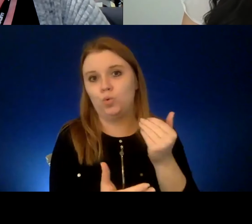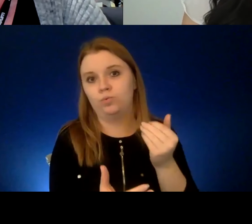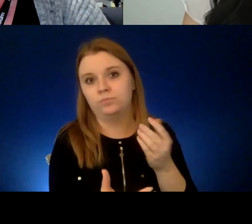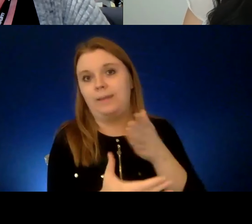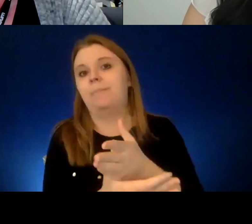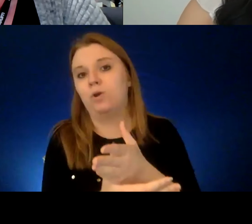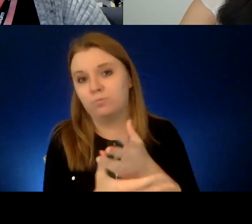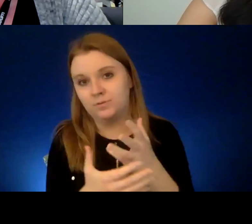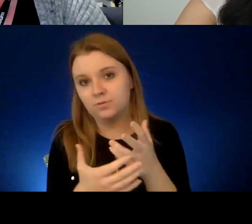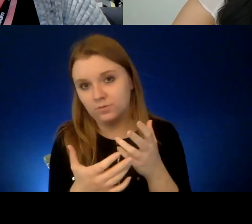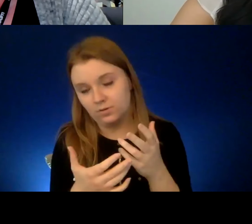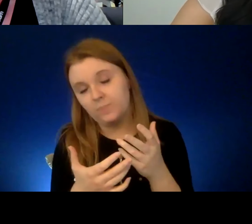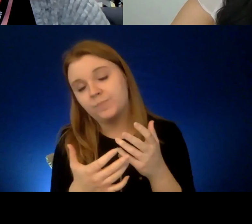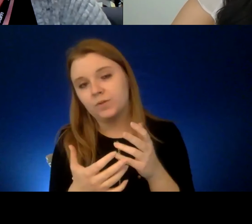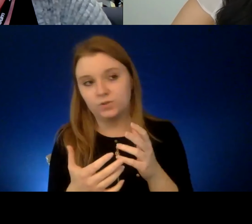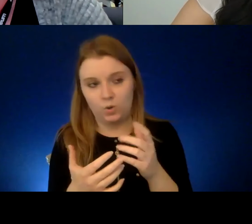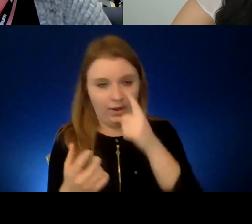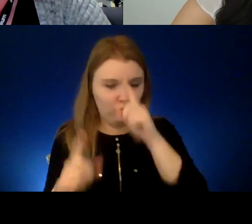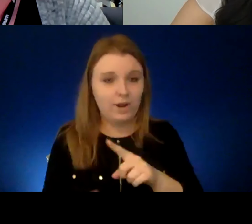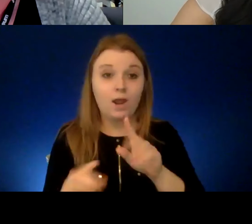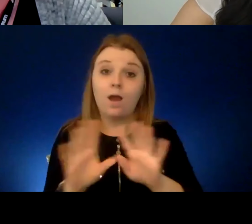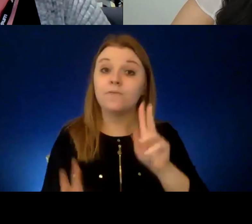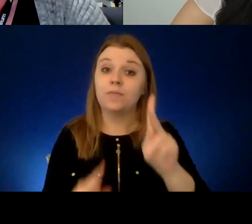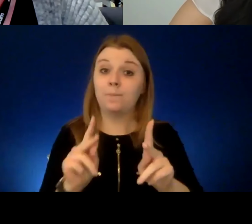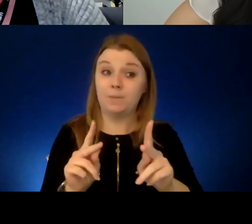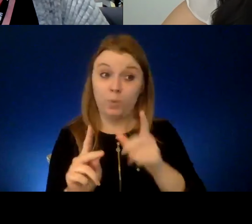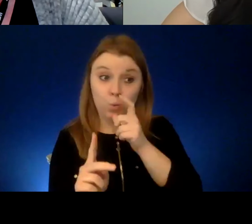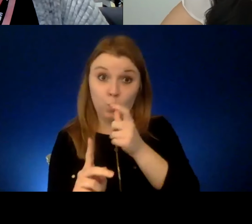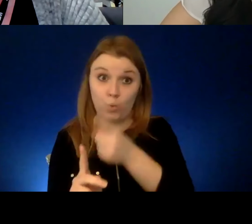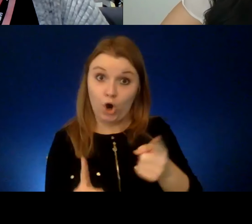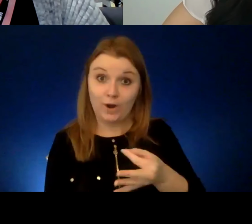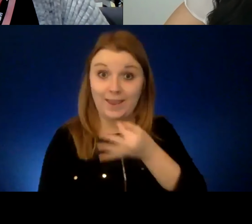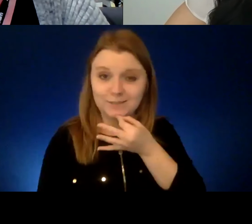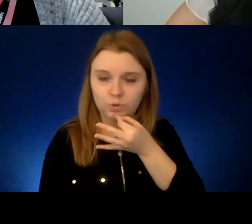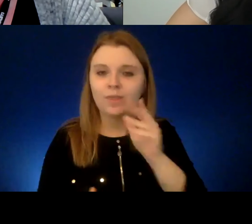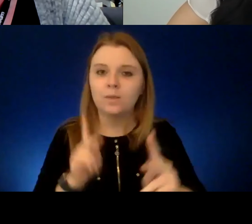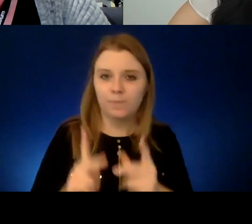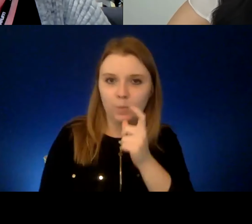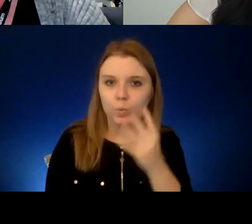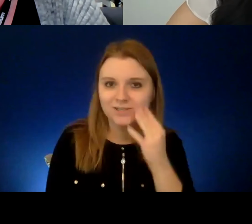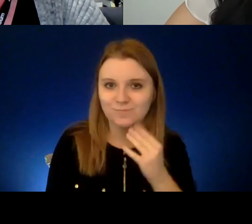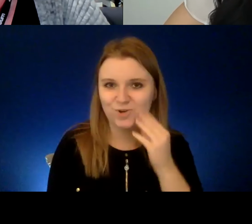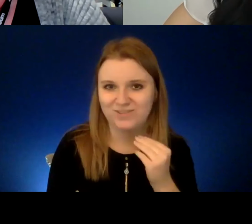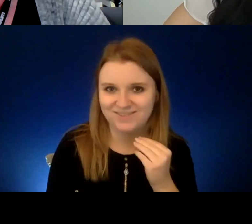I mean, 'cause obviously the people who are the experts are the people experiencing it and are gonna have ideas.